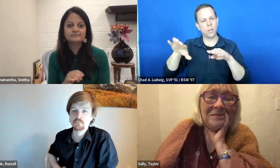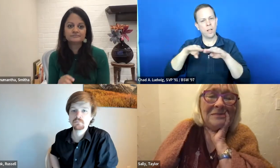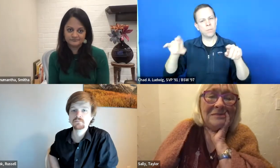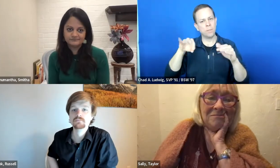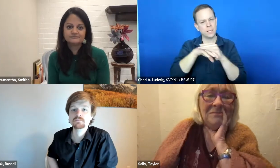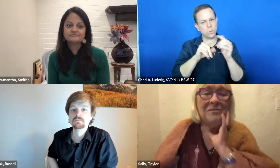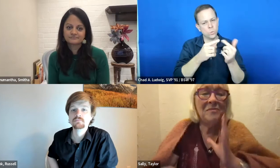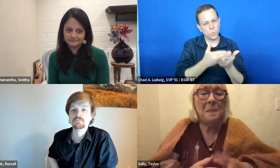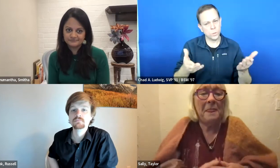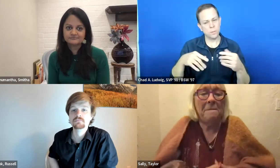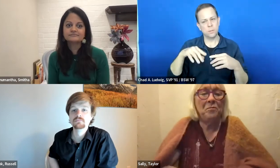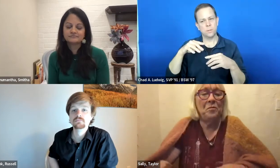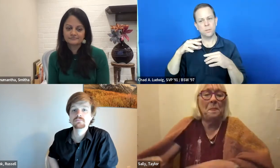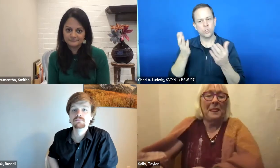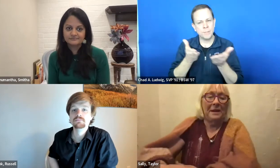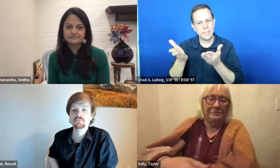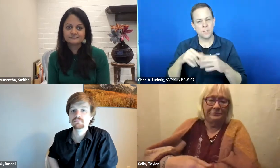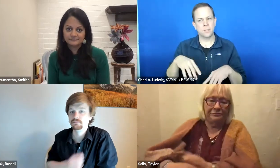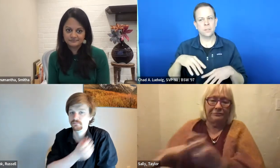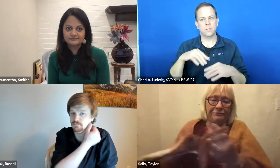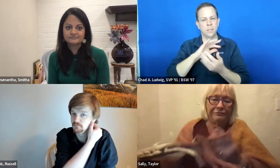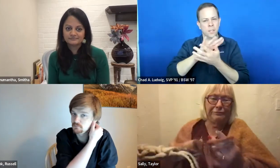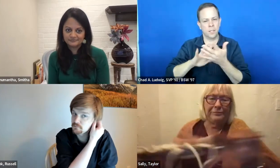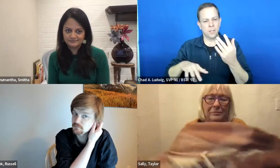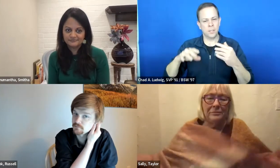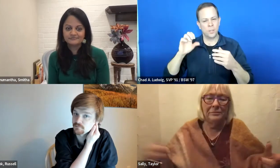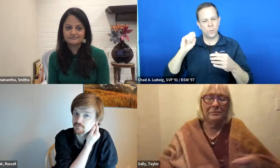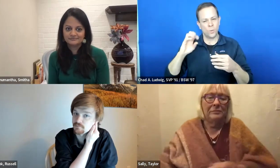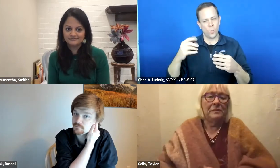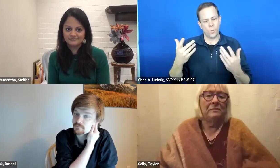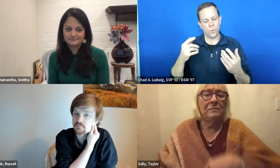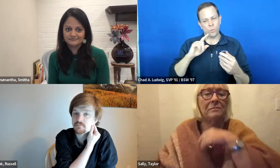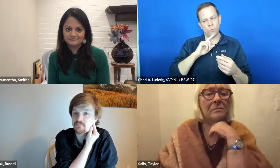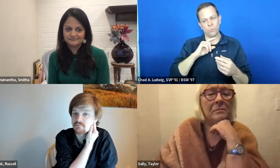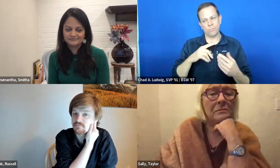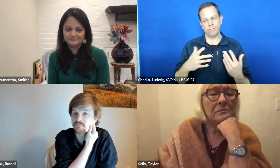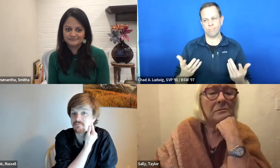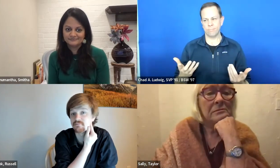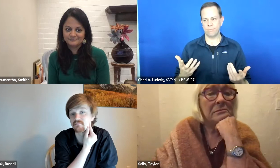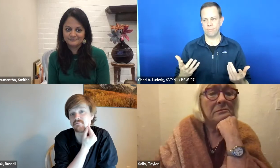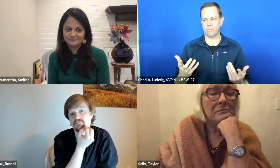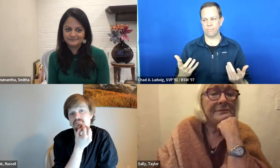We have to think about people who are BIPOC, their access to community resources and all of that.